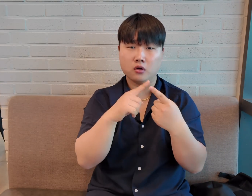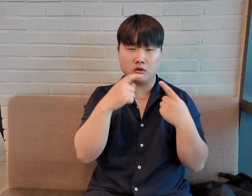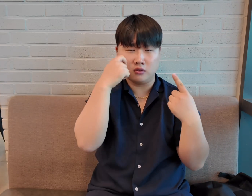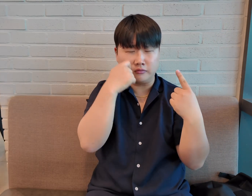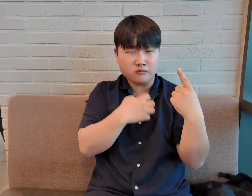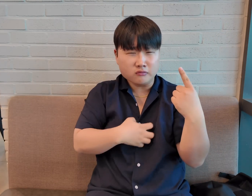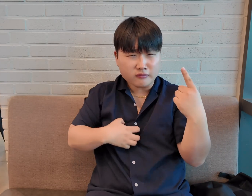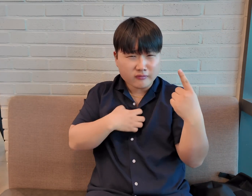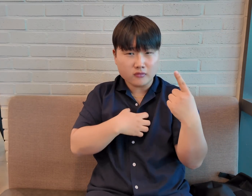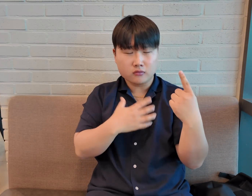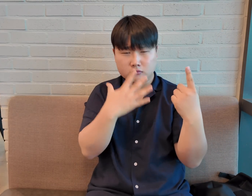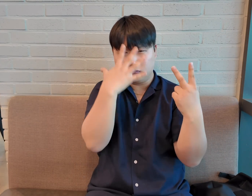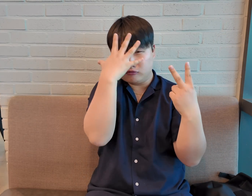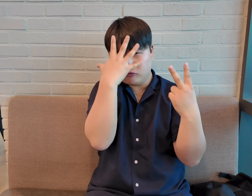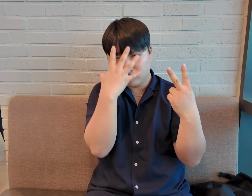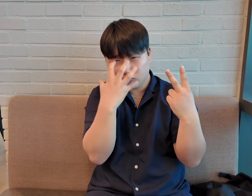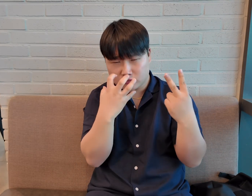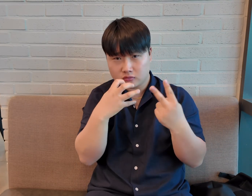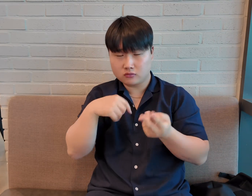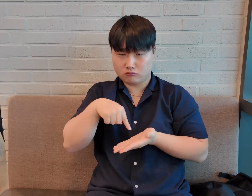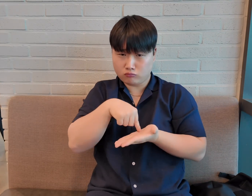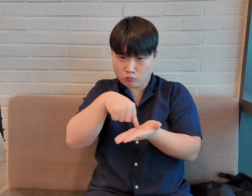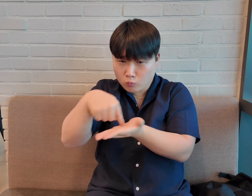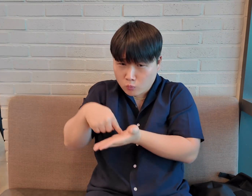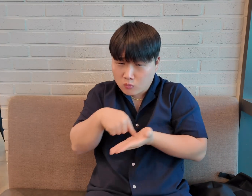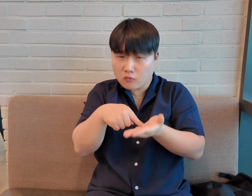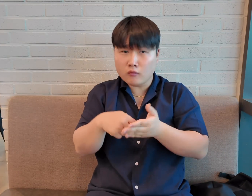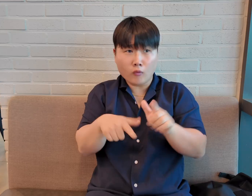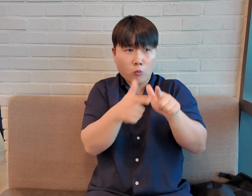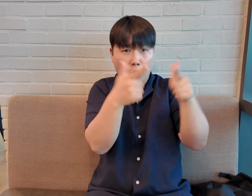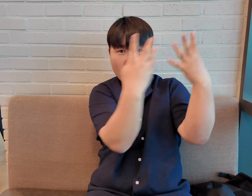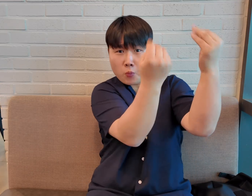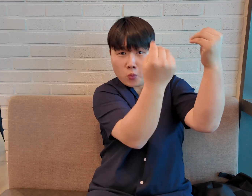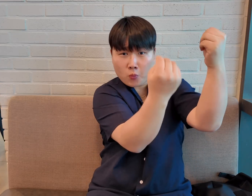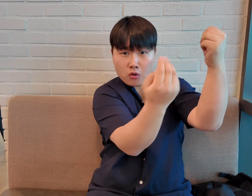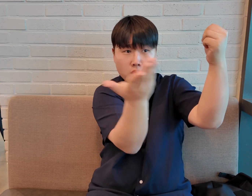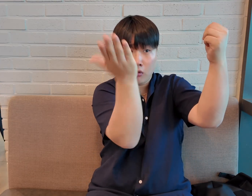sad, depressed, or lonely, it has many meanings.